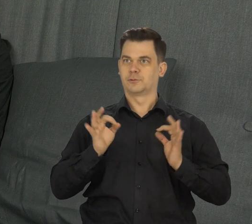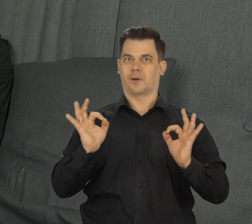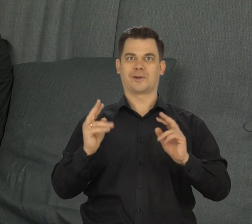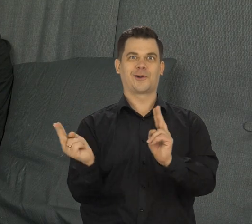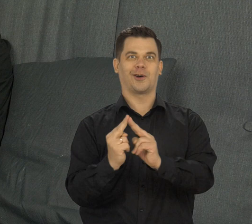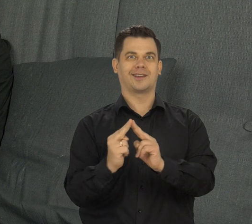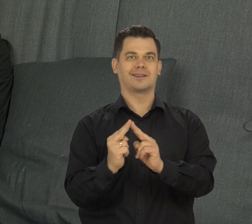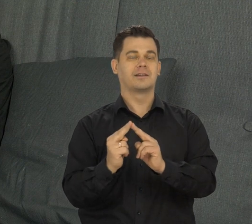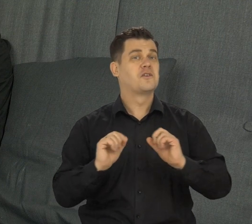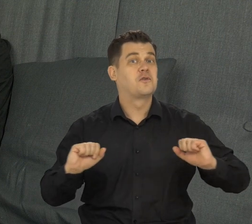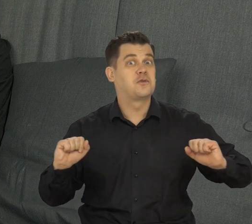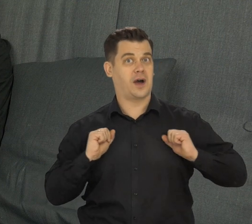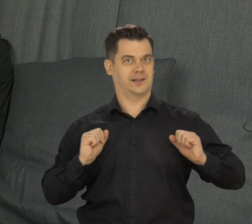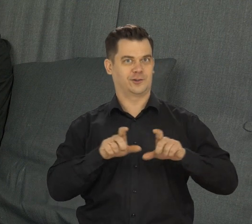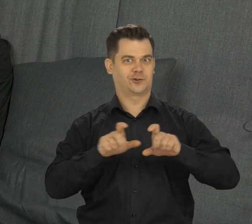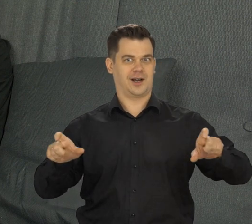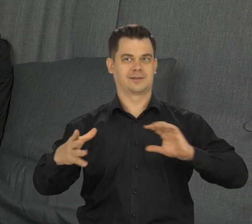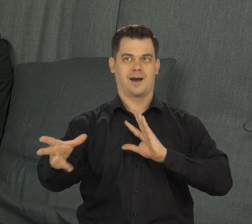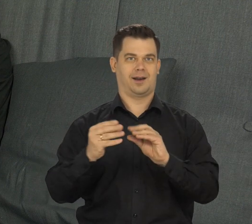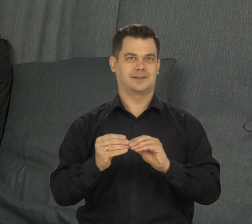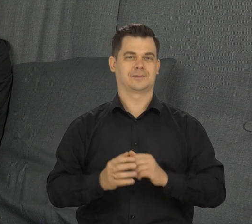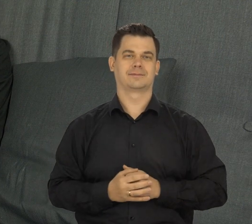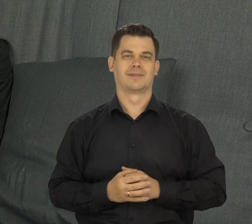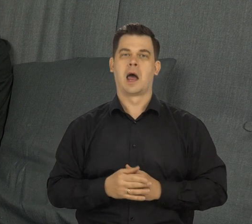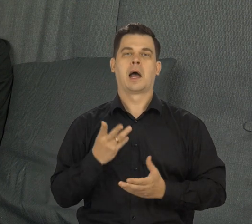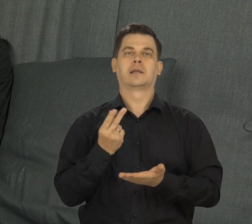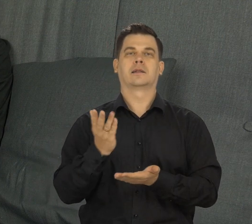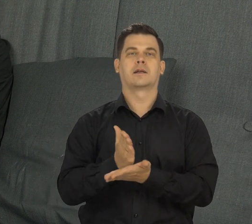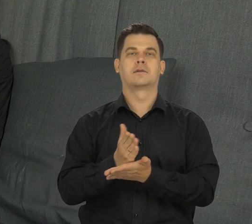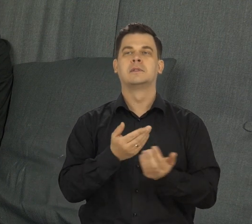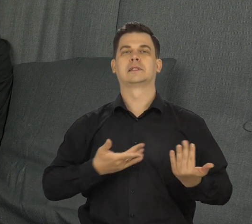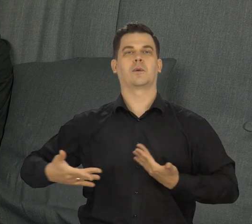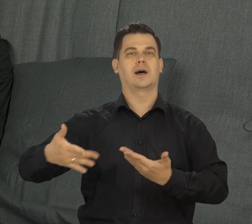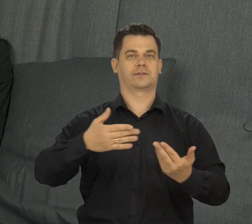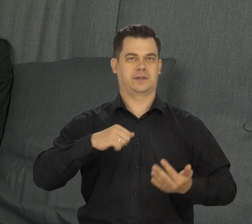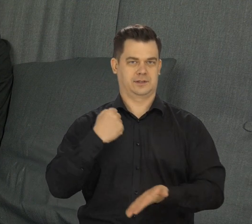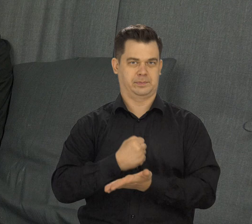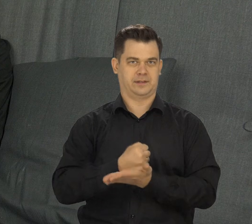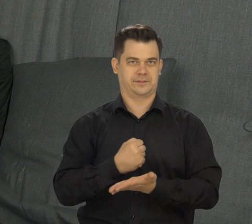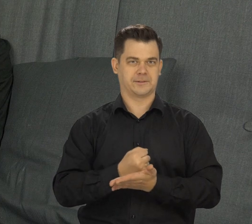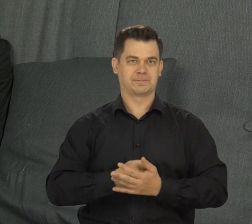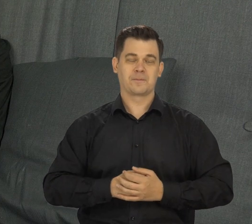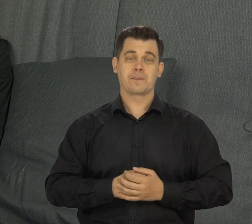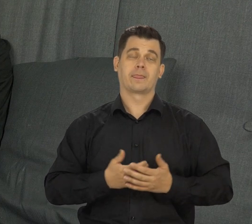and our meetings consist of about having a nice time together, and not about running his errands for him.